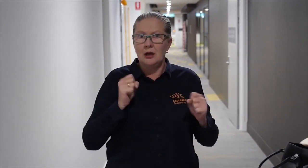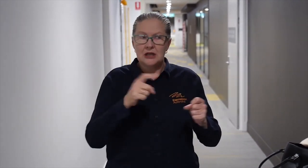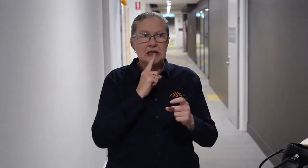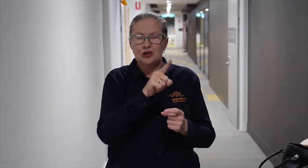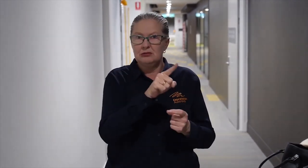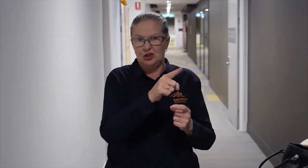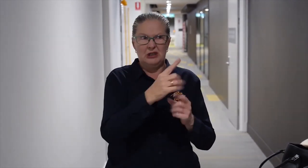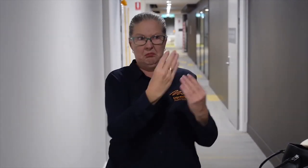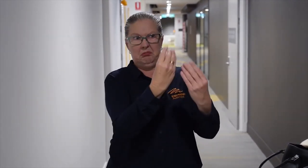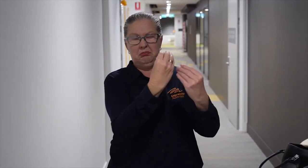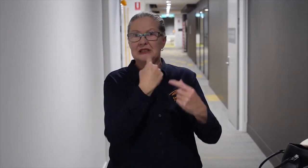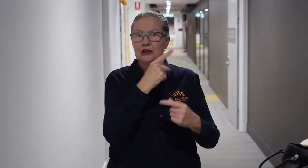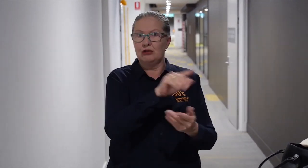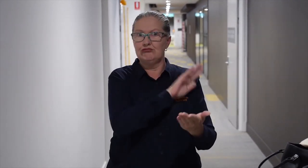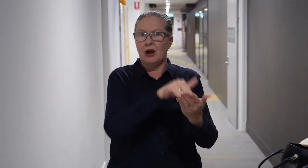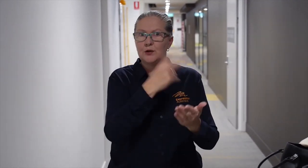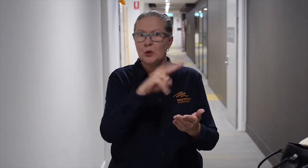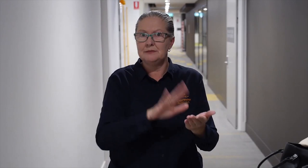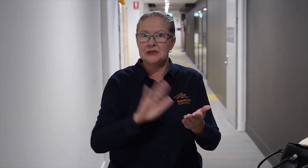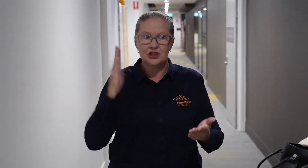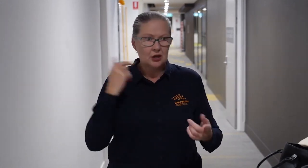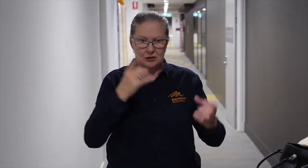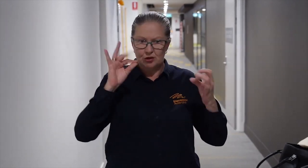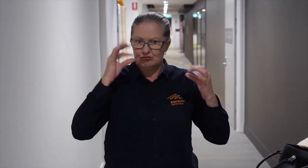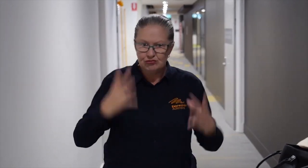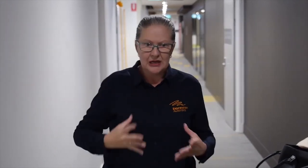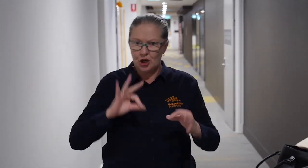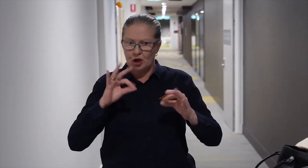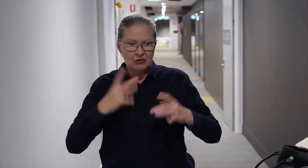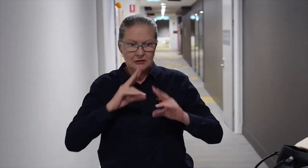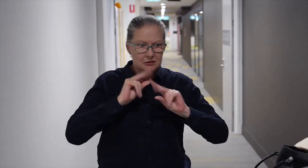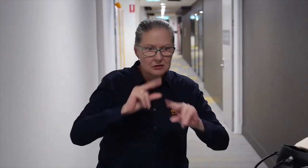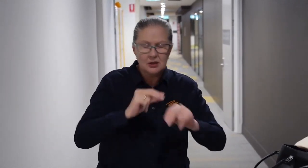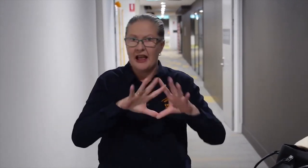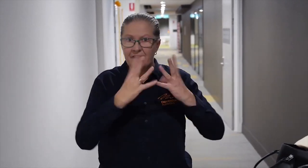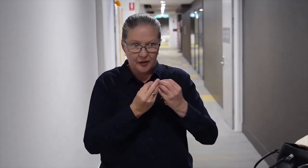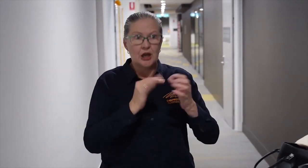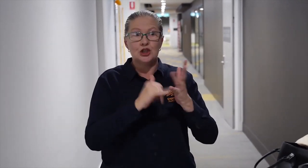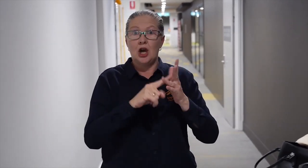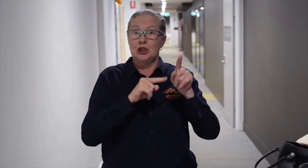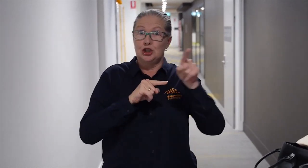She was flustered and said that she had only arrived at the studio twenty minutes prior to the filming.